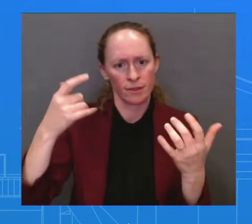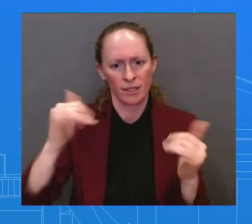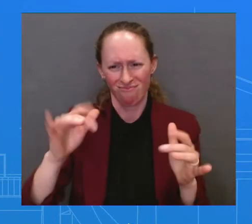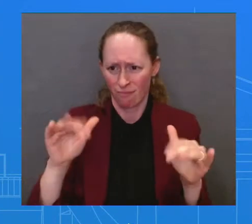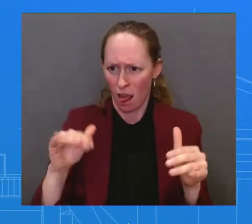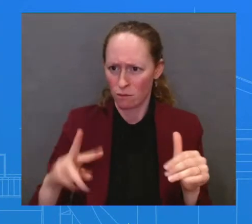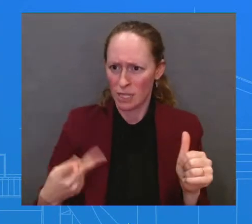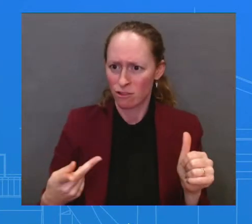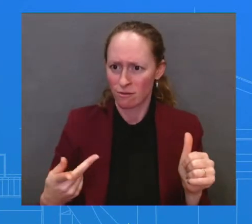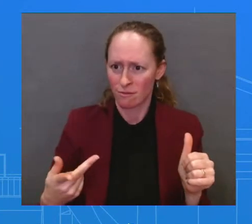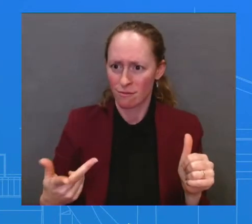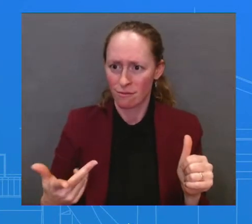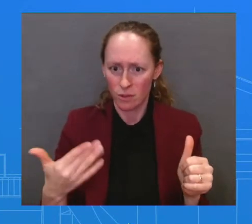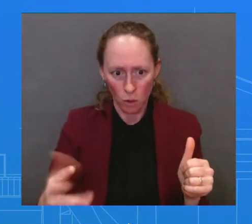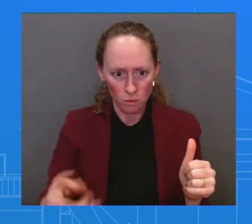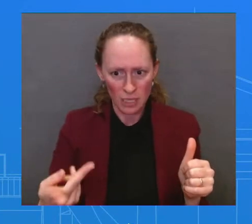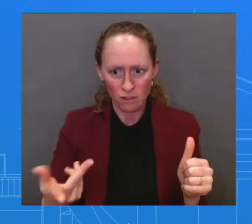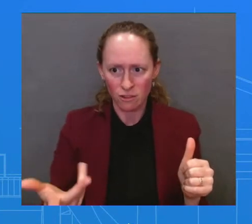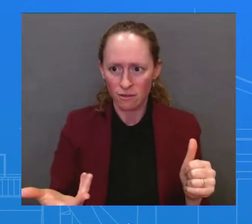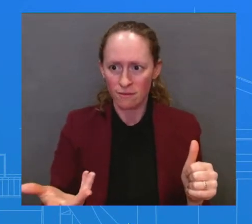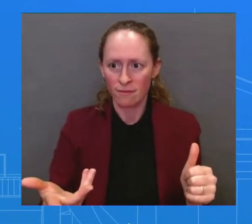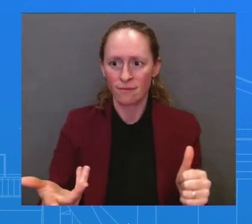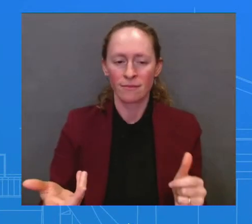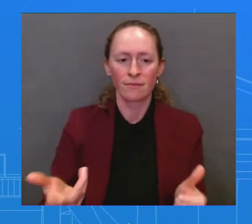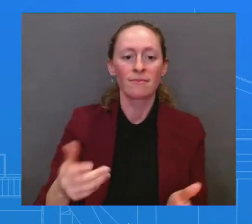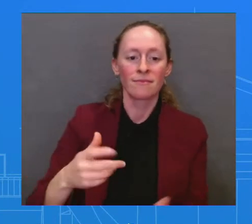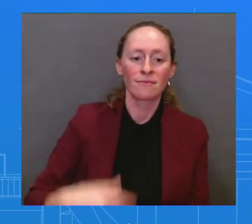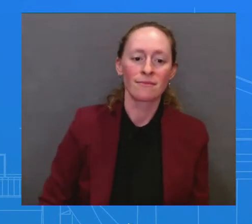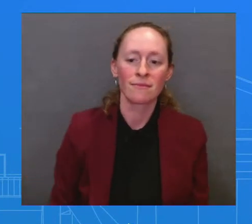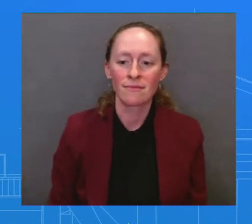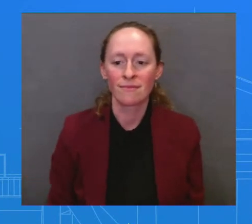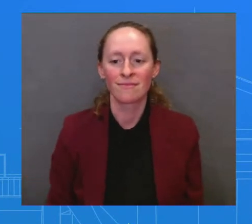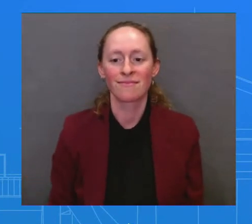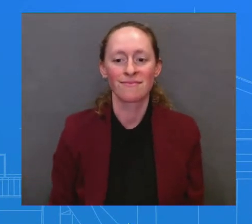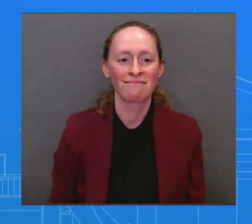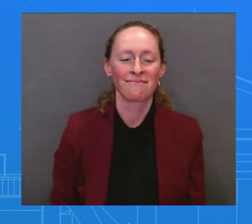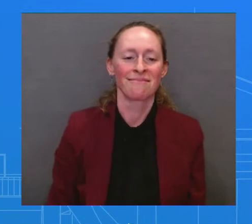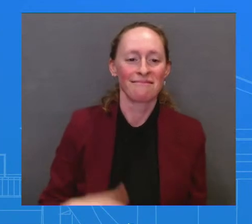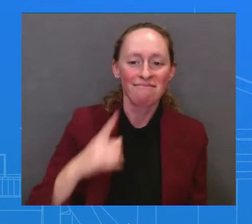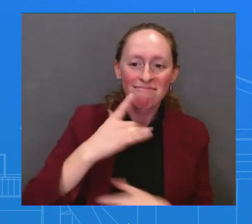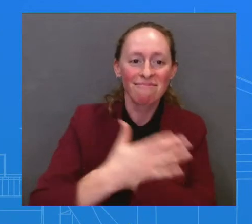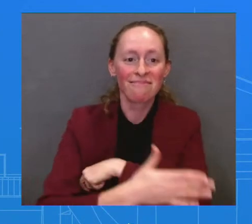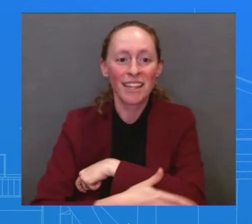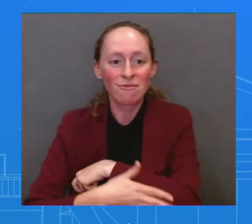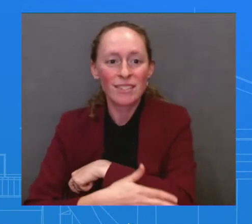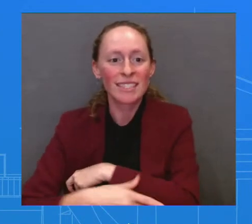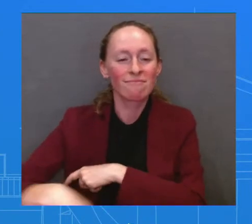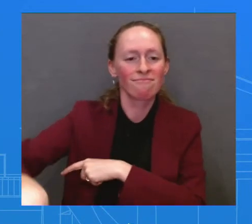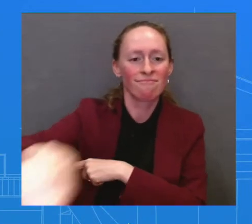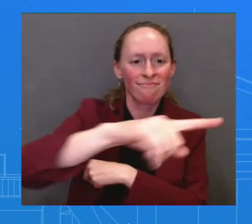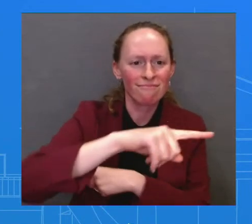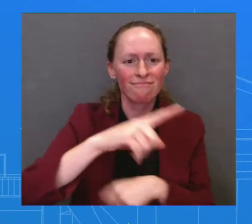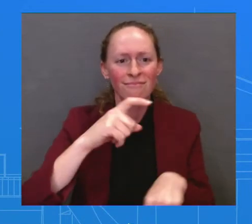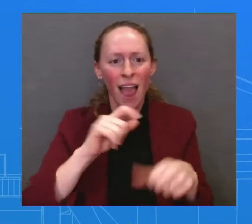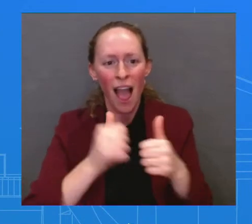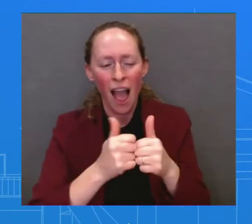and that every country, including countries that have better relationships than [with] Russia than we do, are going to stand by that principle as we go forward.